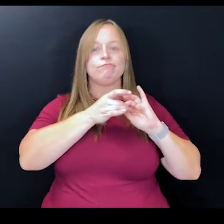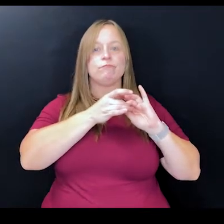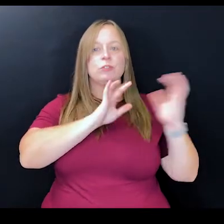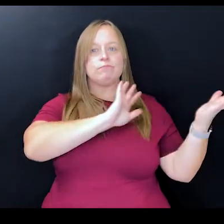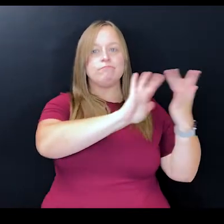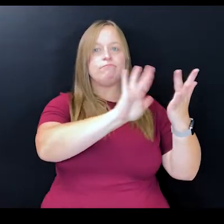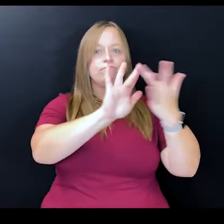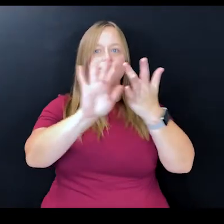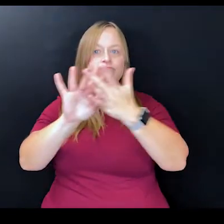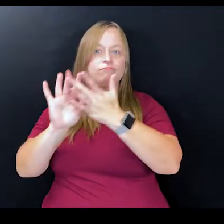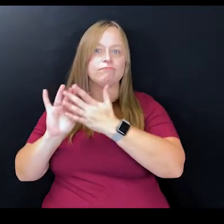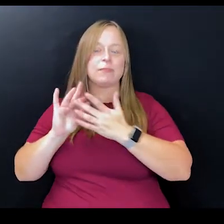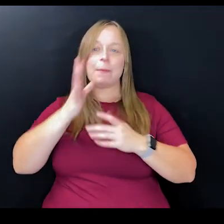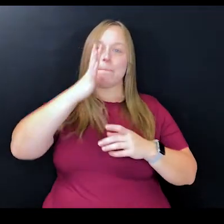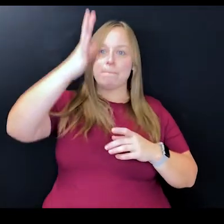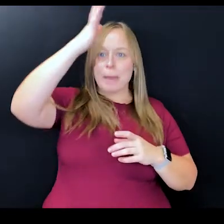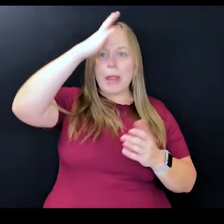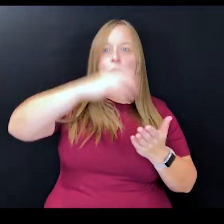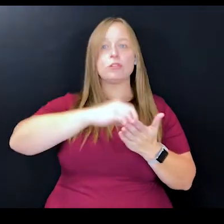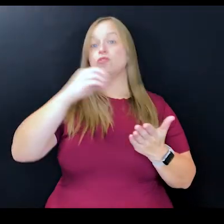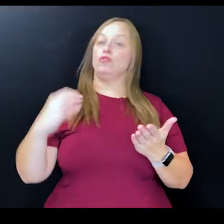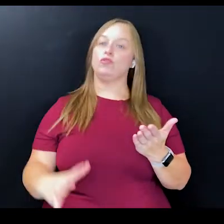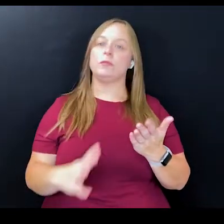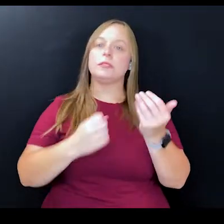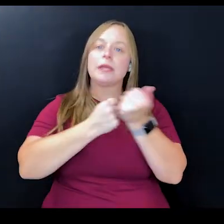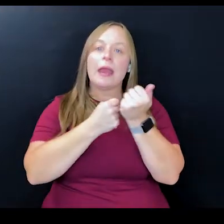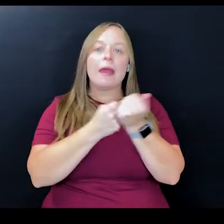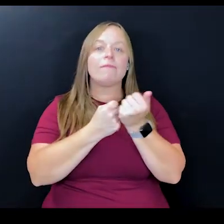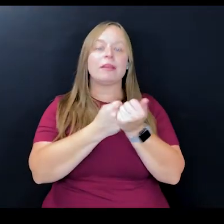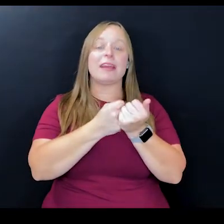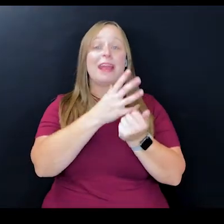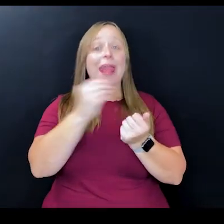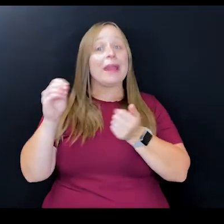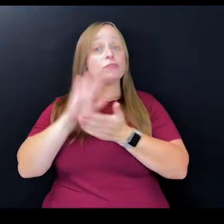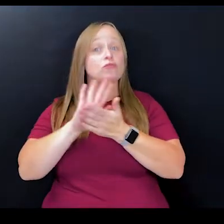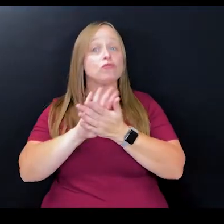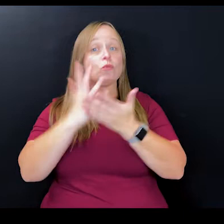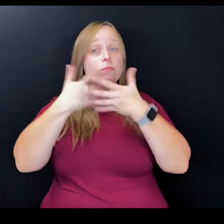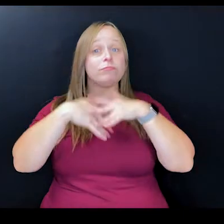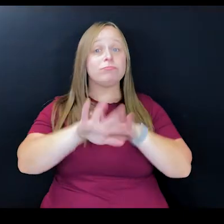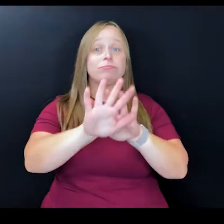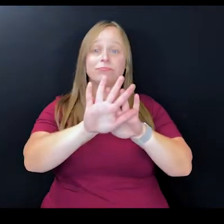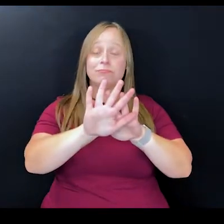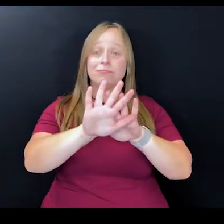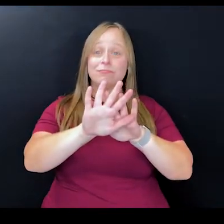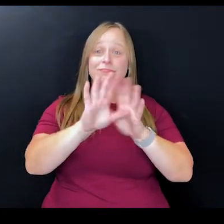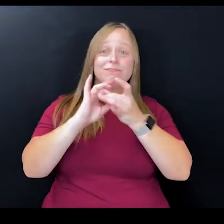That means parents, students, advocates and school professionals.